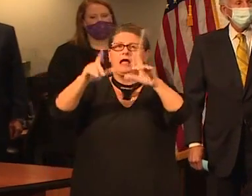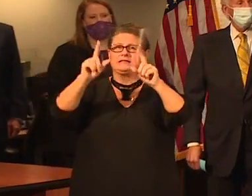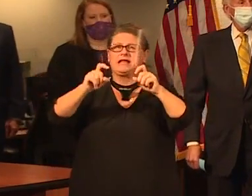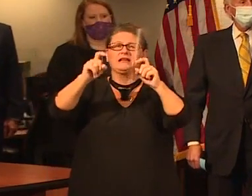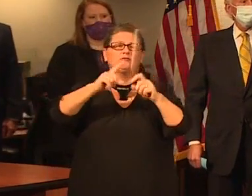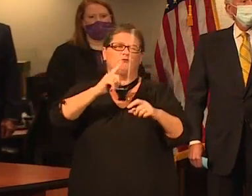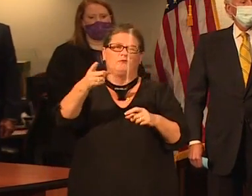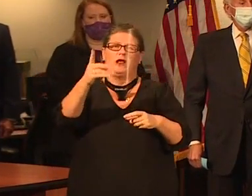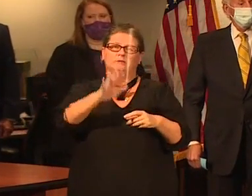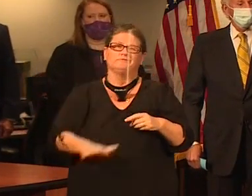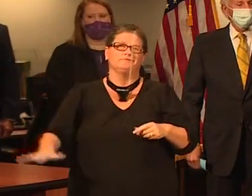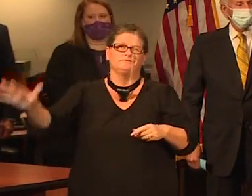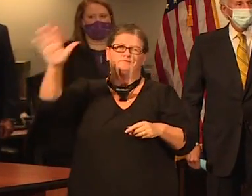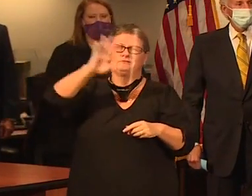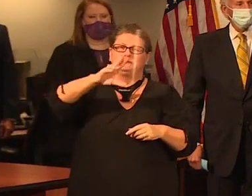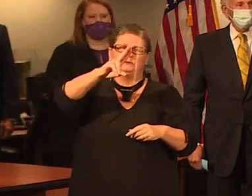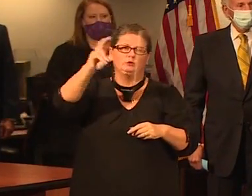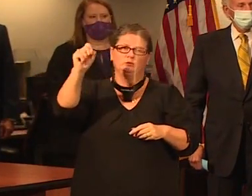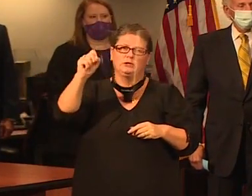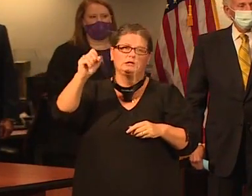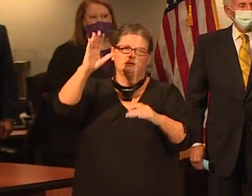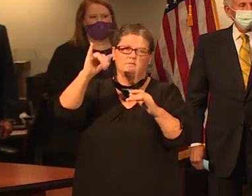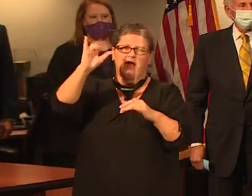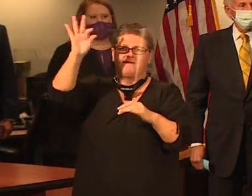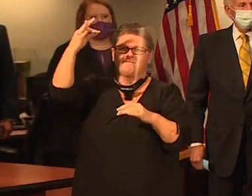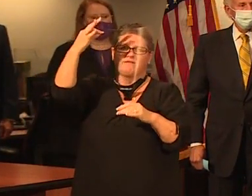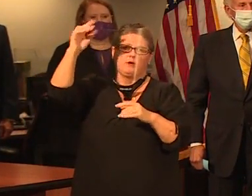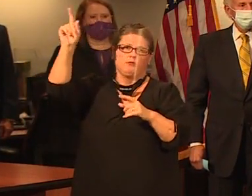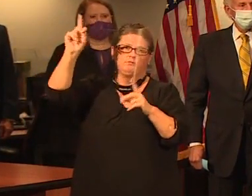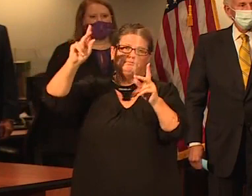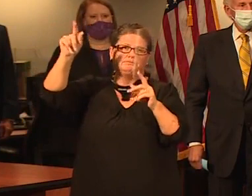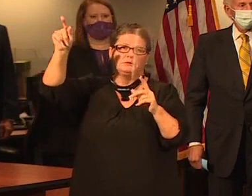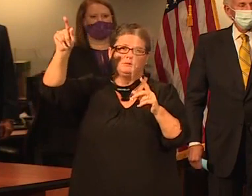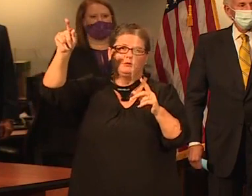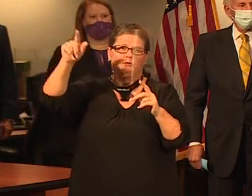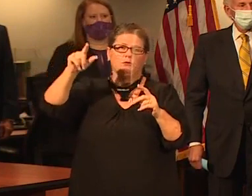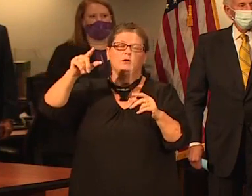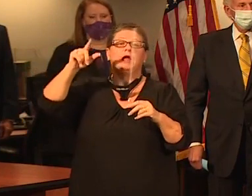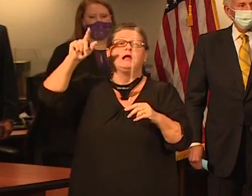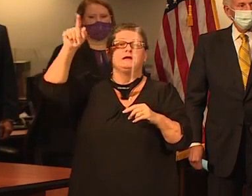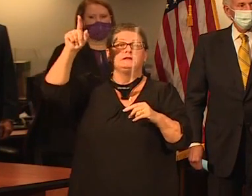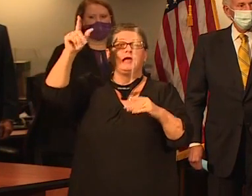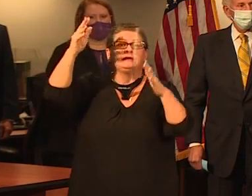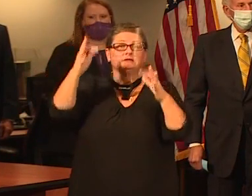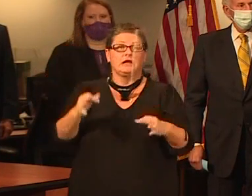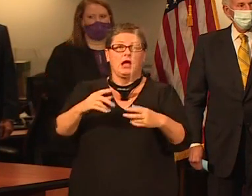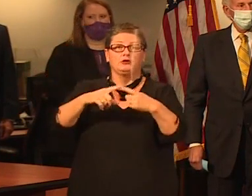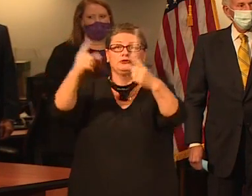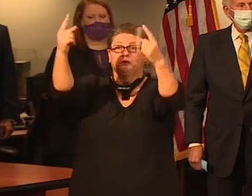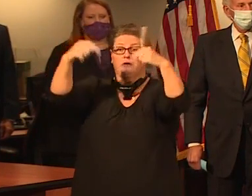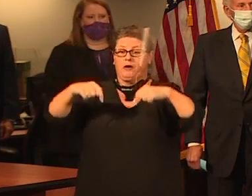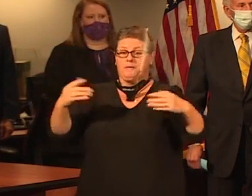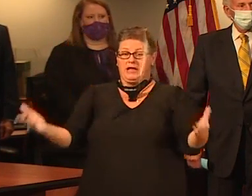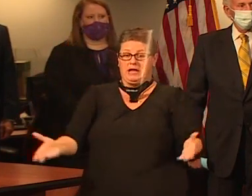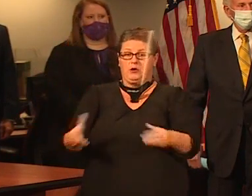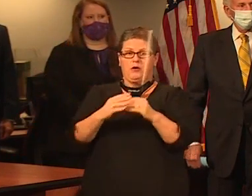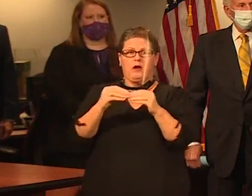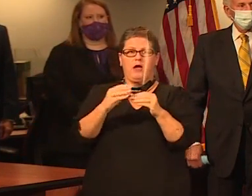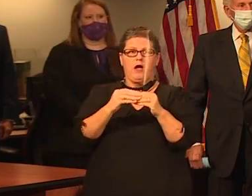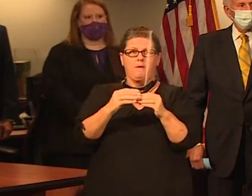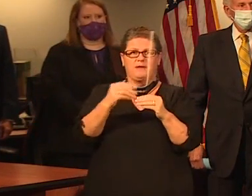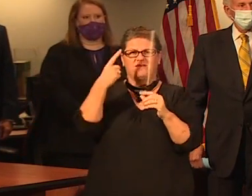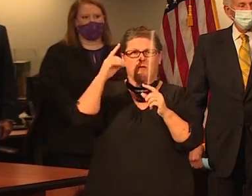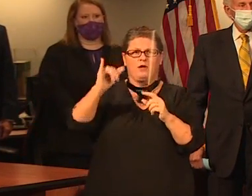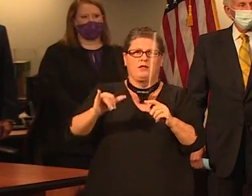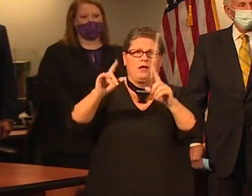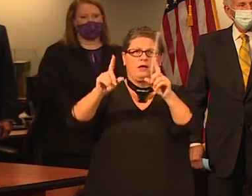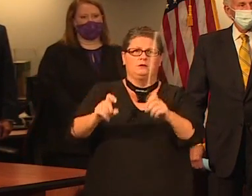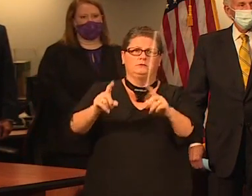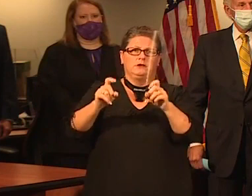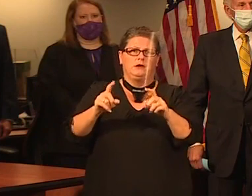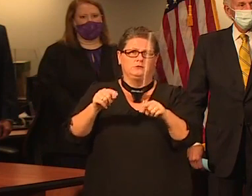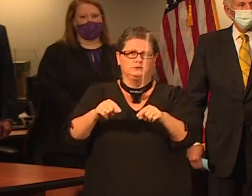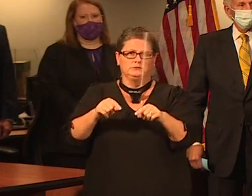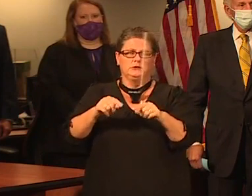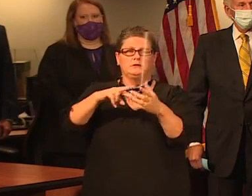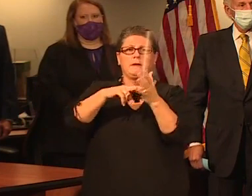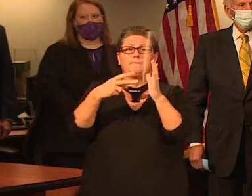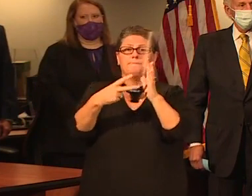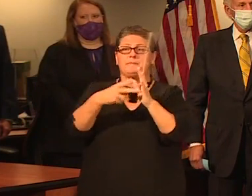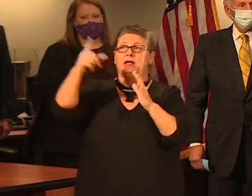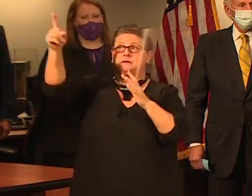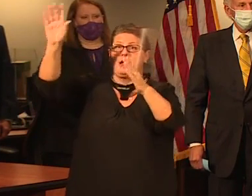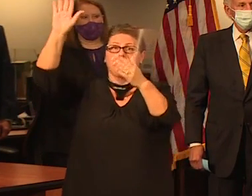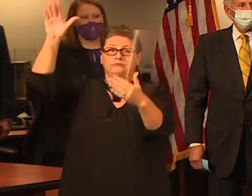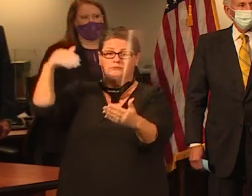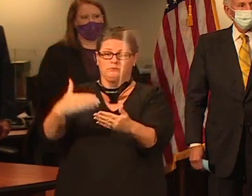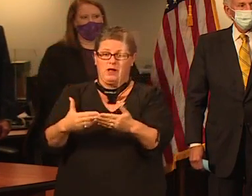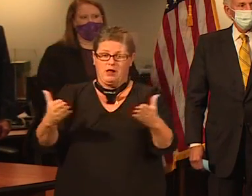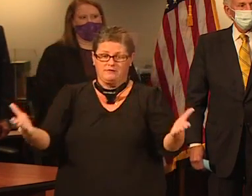SO A SURGE, A SURGE TESTING HAS BEEN DONE ACROSS THE COUNTRY BAY OUR FEDERAL PARTNERS AND THEY HAVE CHOSEN COLUMBIA TO COME AND DO SURGE TESTING WHICH IS